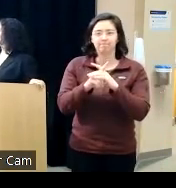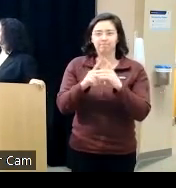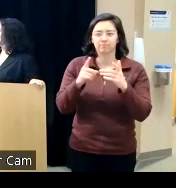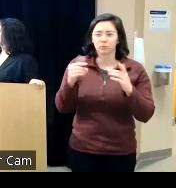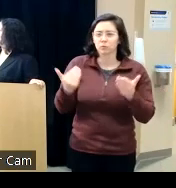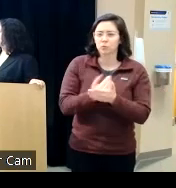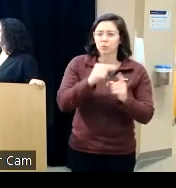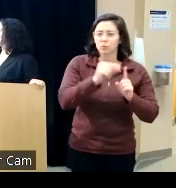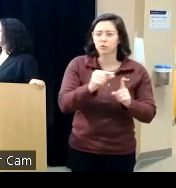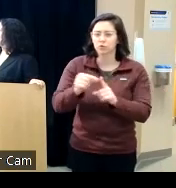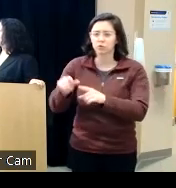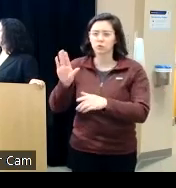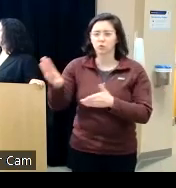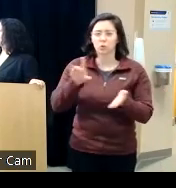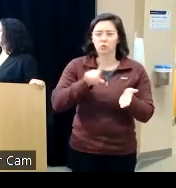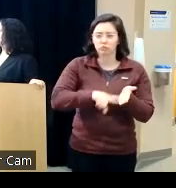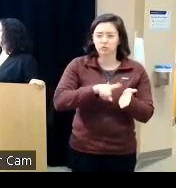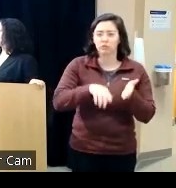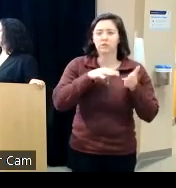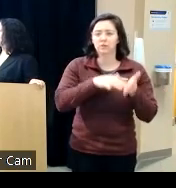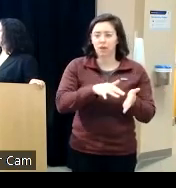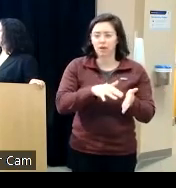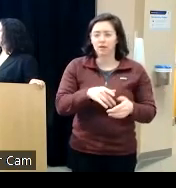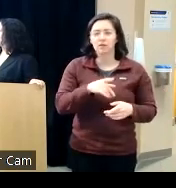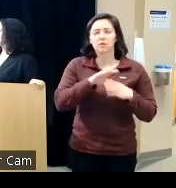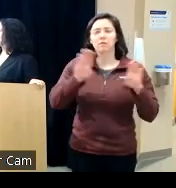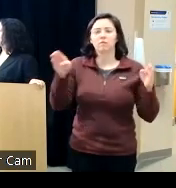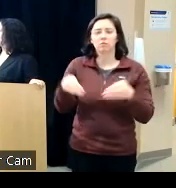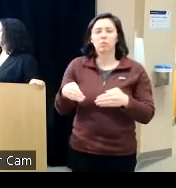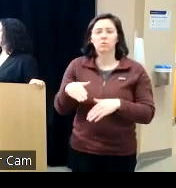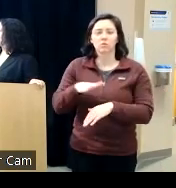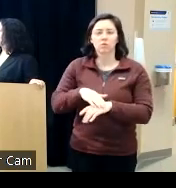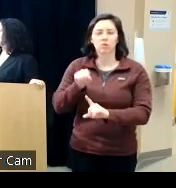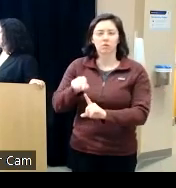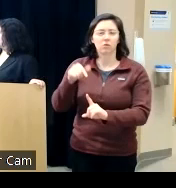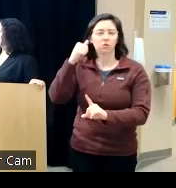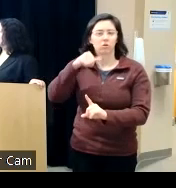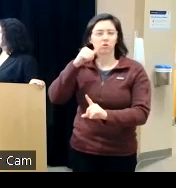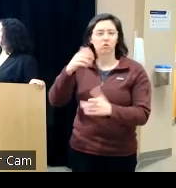studies that you mentioned and and the idea of focusing specifically on girls already involved